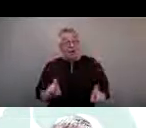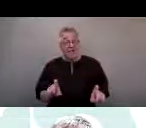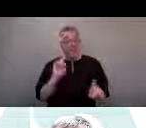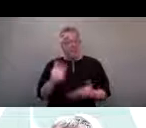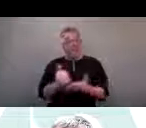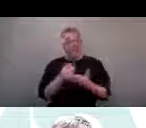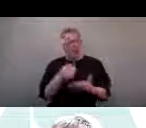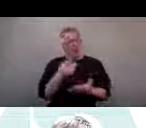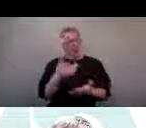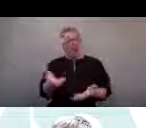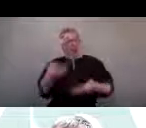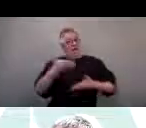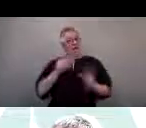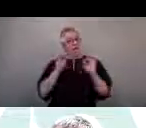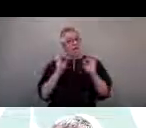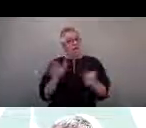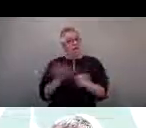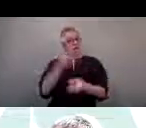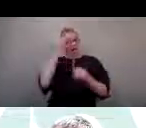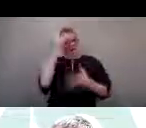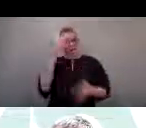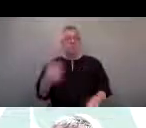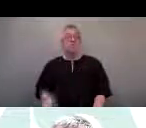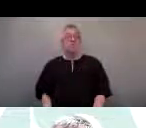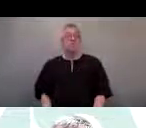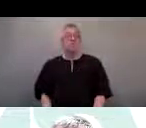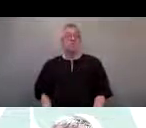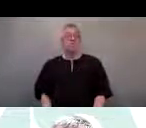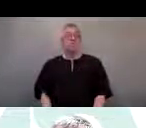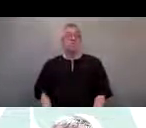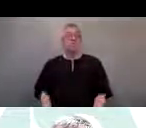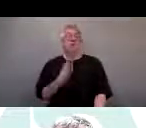. The cochlear implant itself, the operation is just the